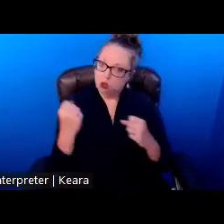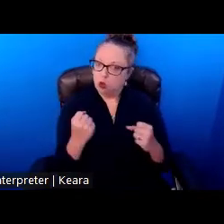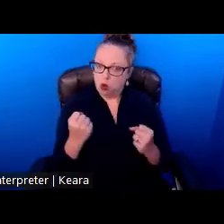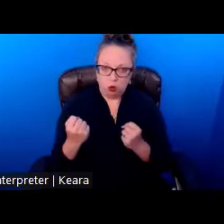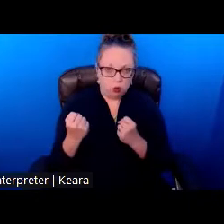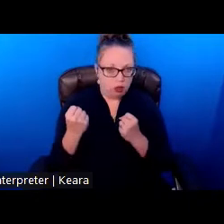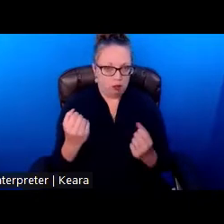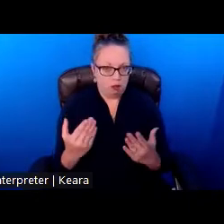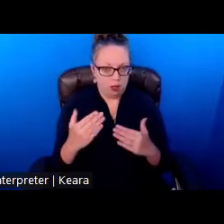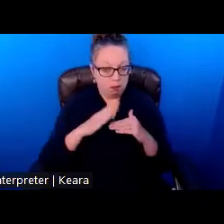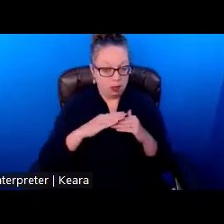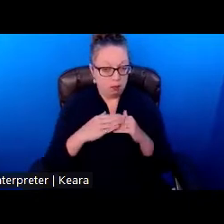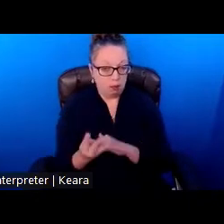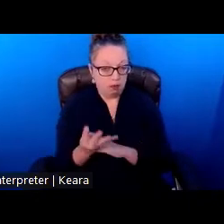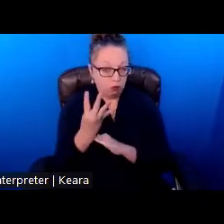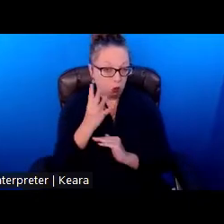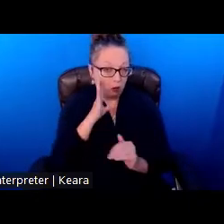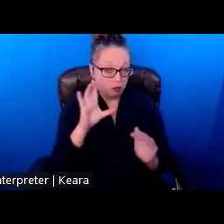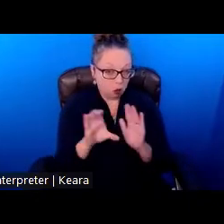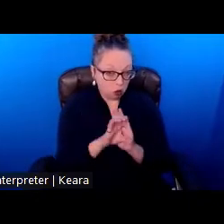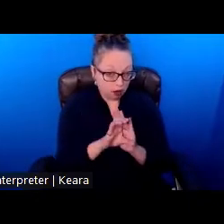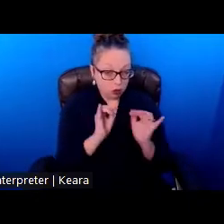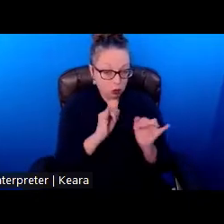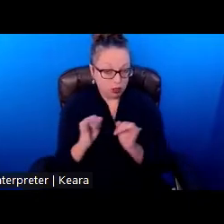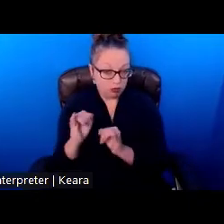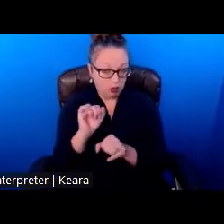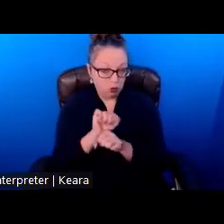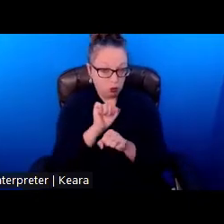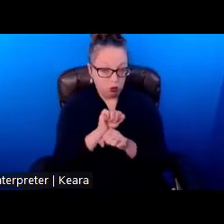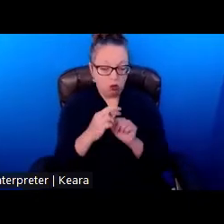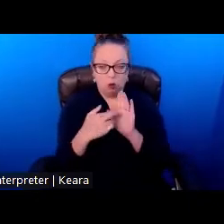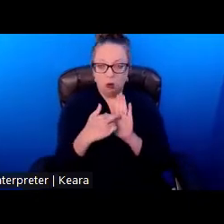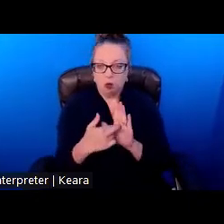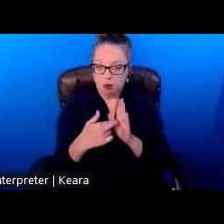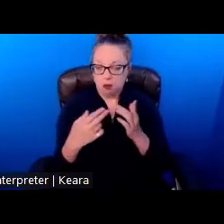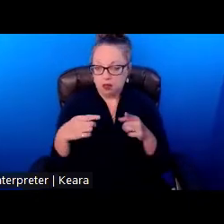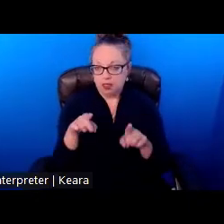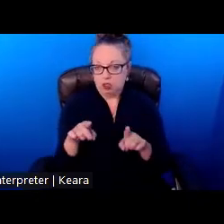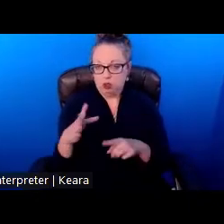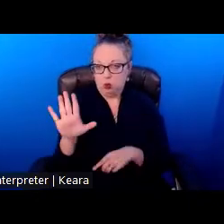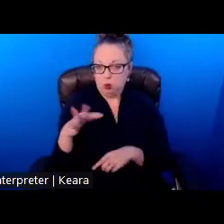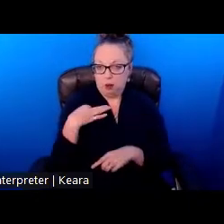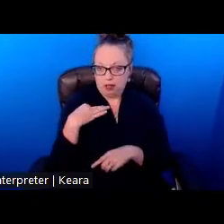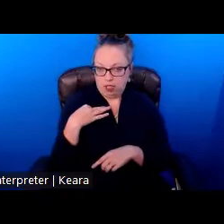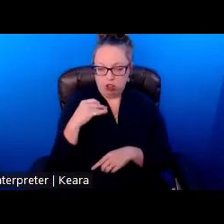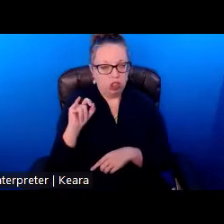photographs or individual works are represented in your application, if feasible. Do not submit